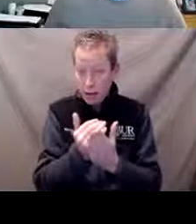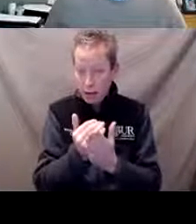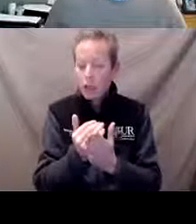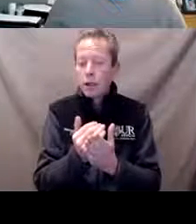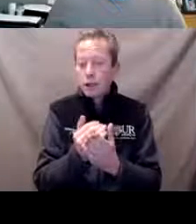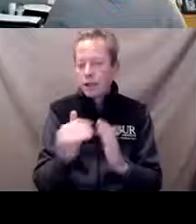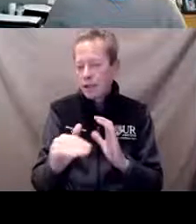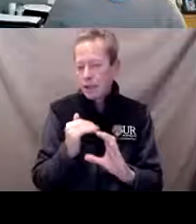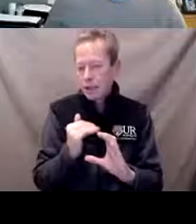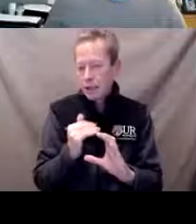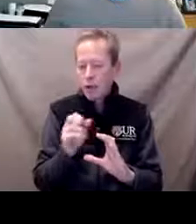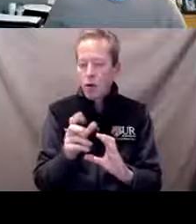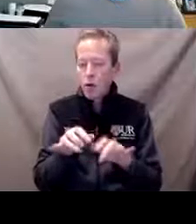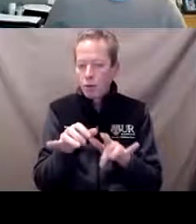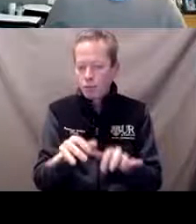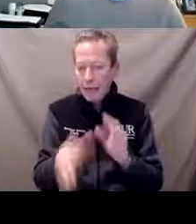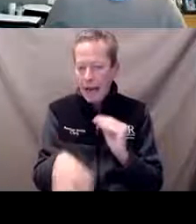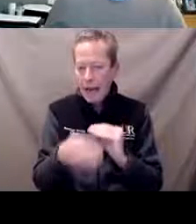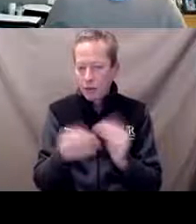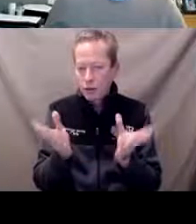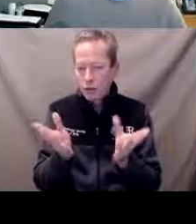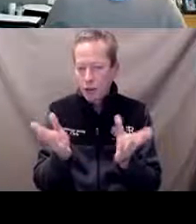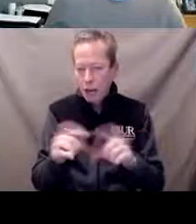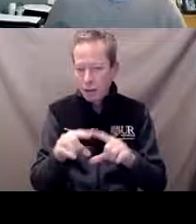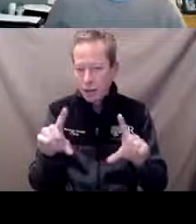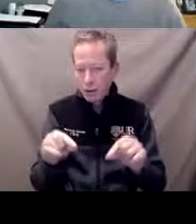in the chat that you'd like to be added to that list and we will make sure that you are